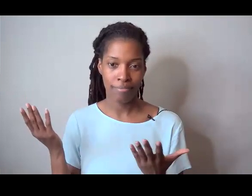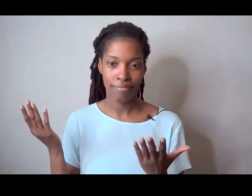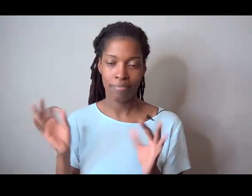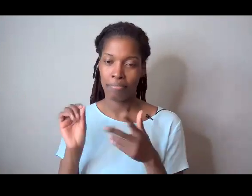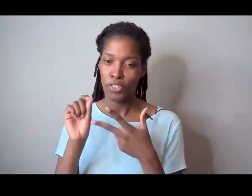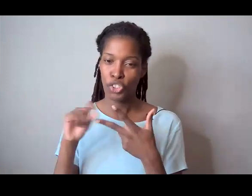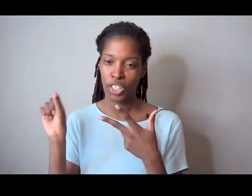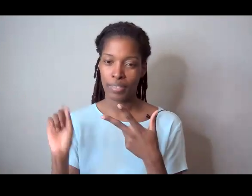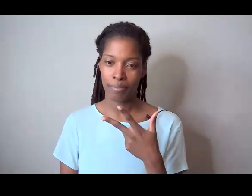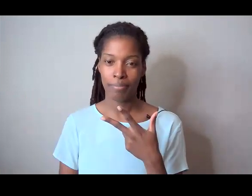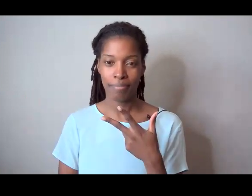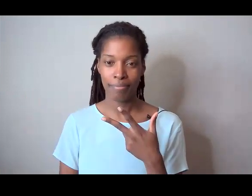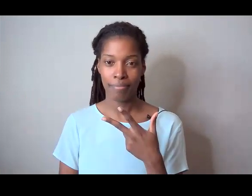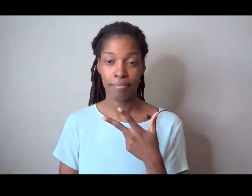And since she has no income,